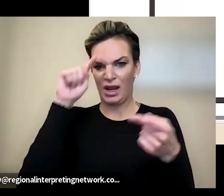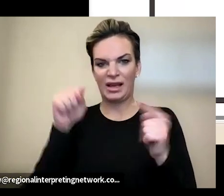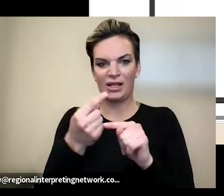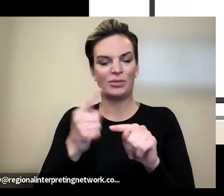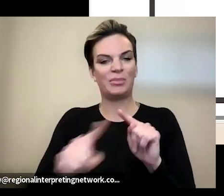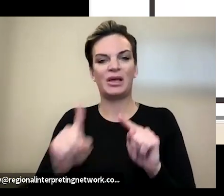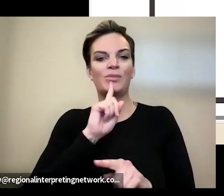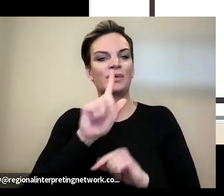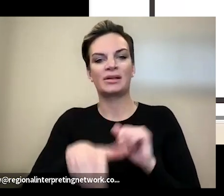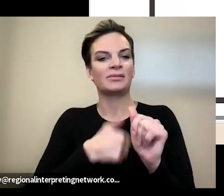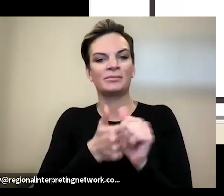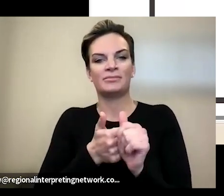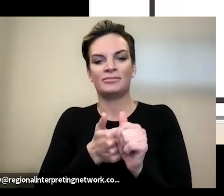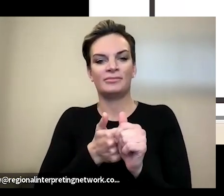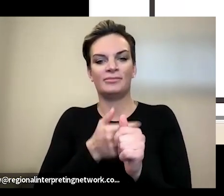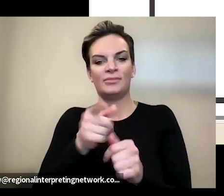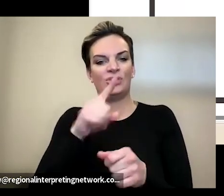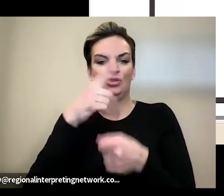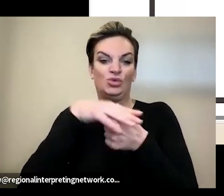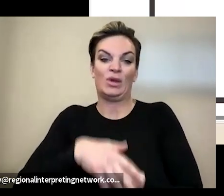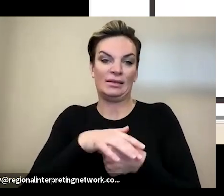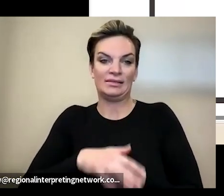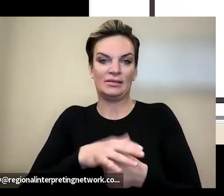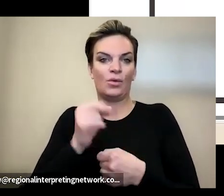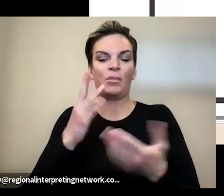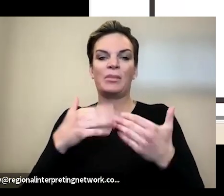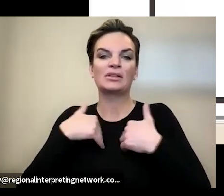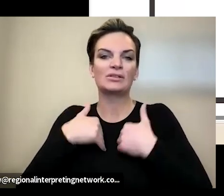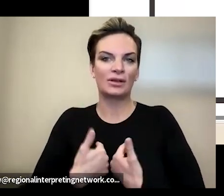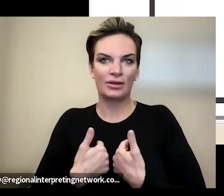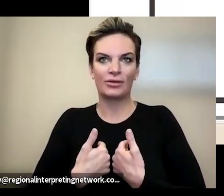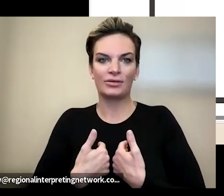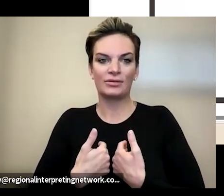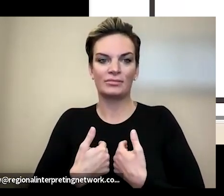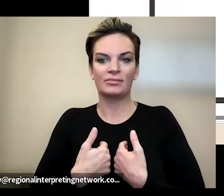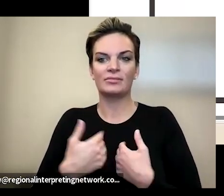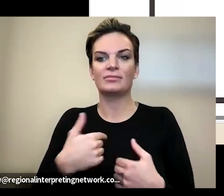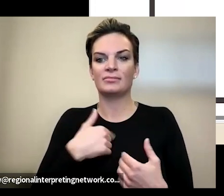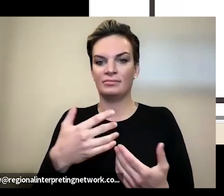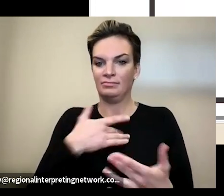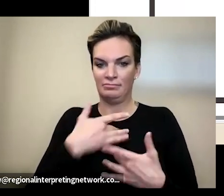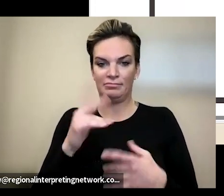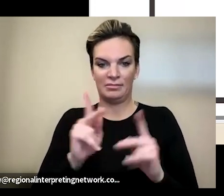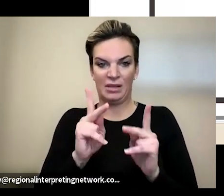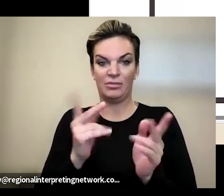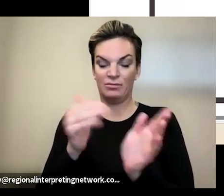really just that they're stressed or tired and I hear a lot in a lot of support groups and, once